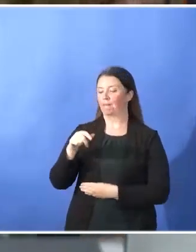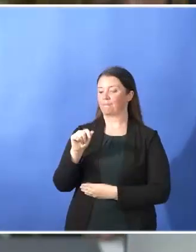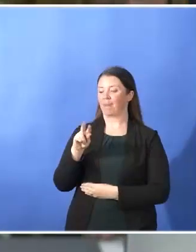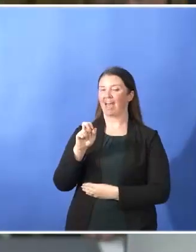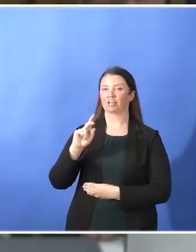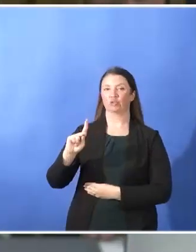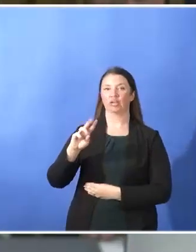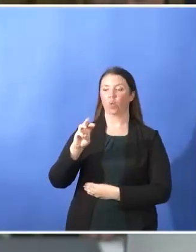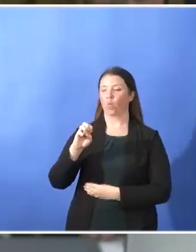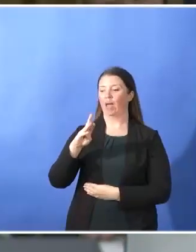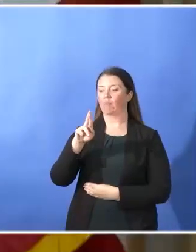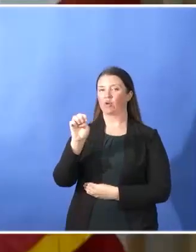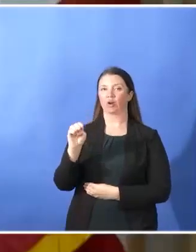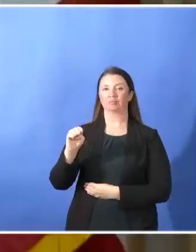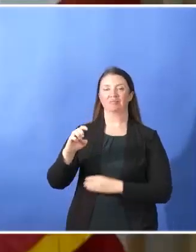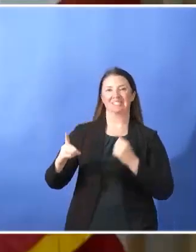THANK YOU, MADAM SECRETARY.